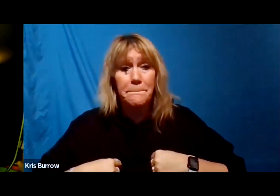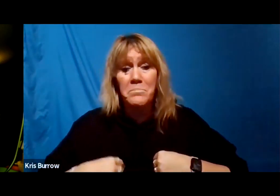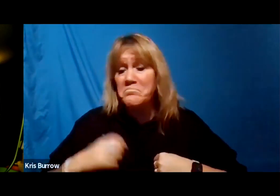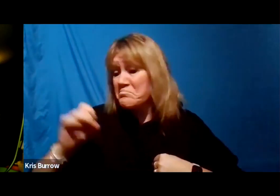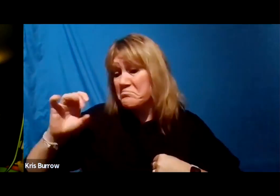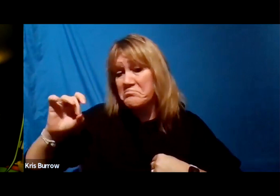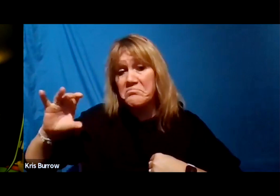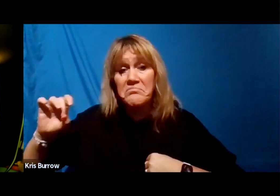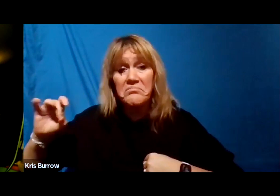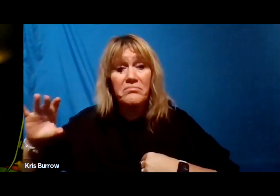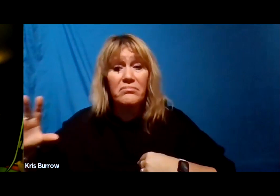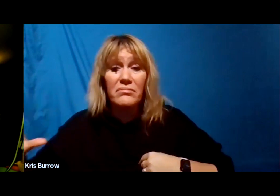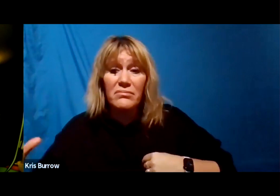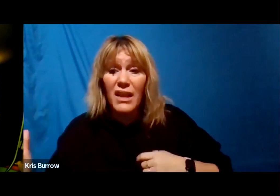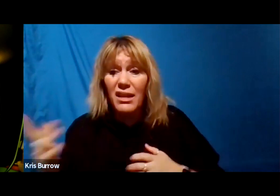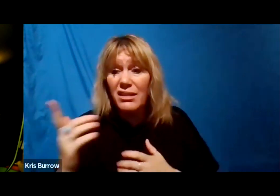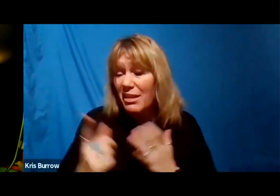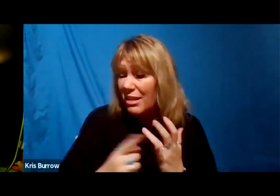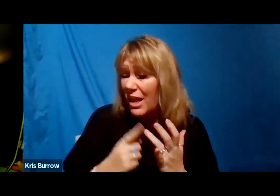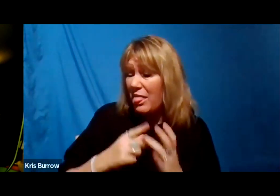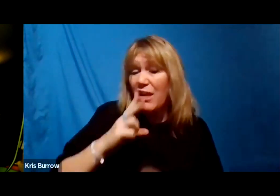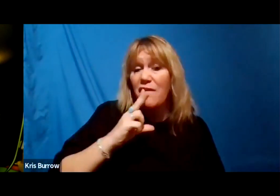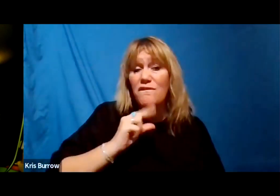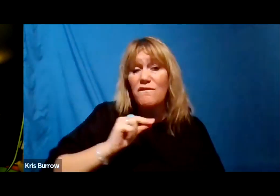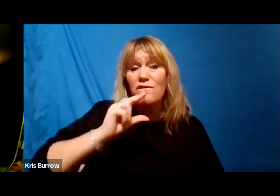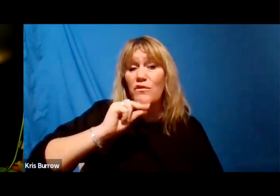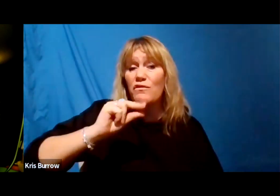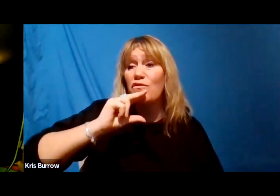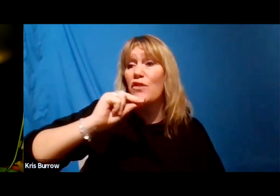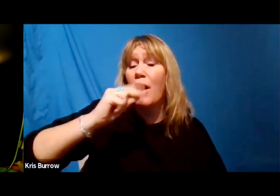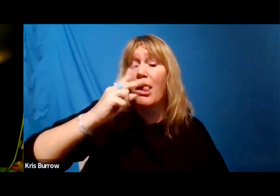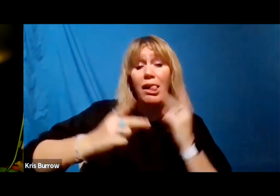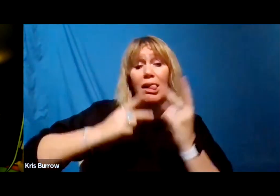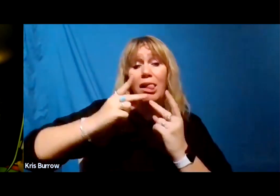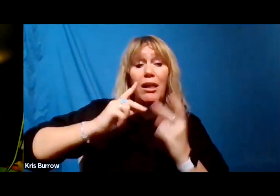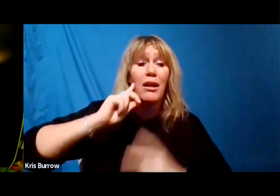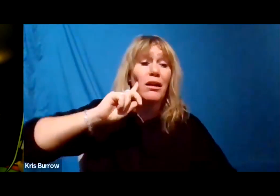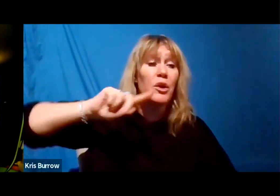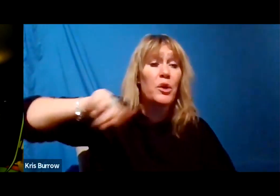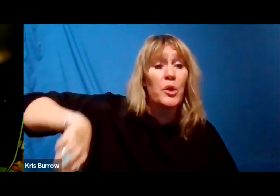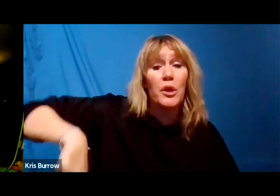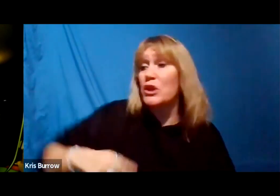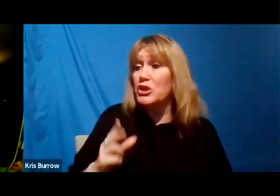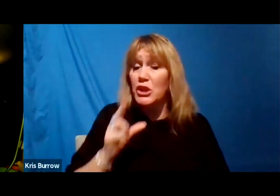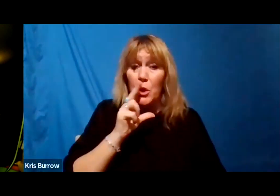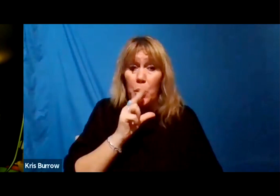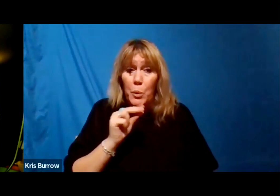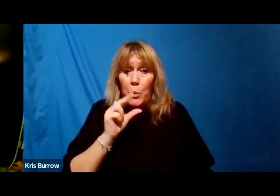subtracts a tiny bit from the glamour